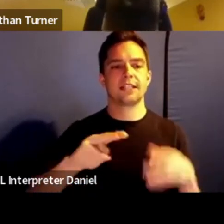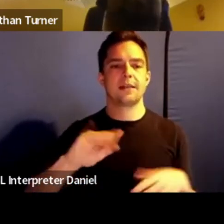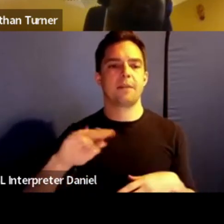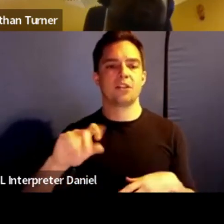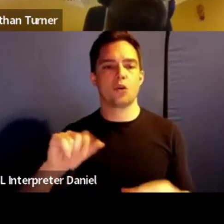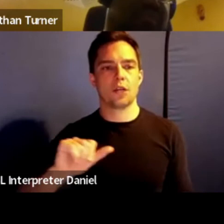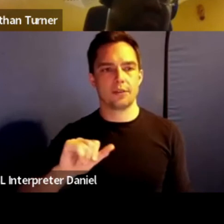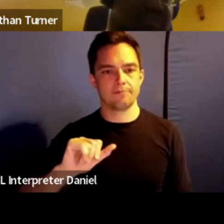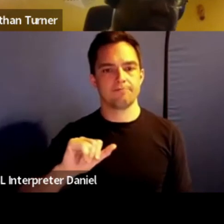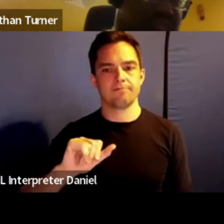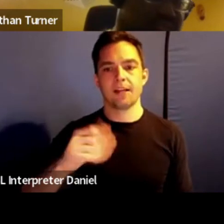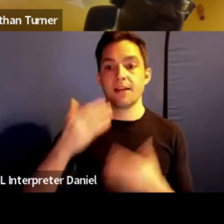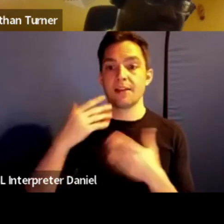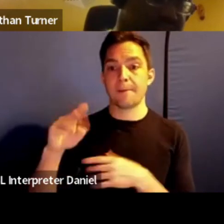Bevin Croft: Thank you, Pat. How about Ohio, Nate?